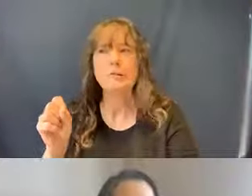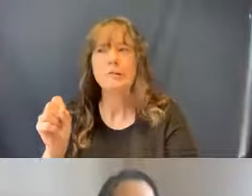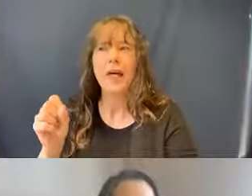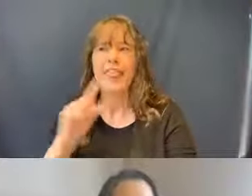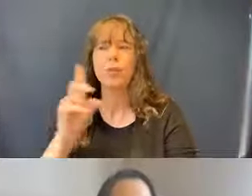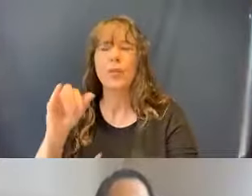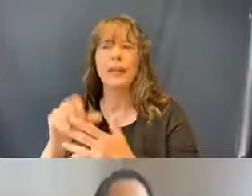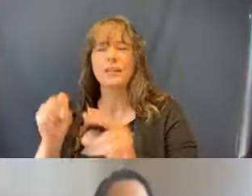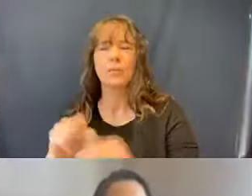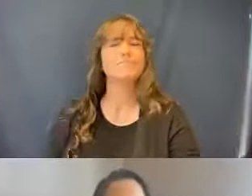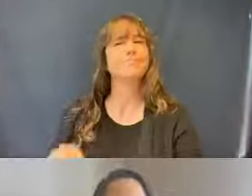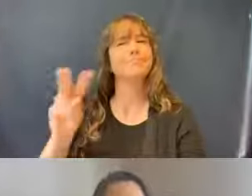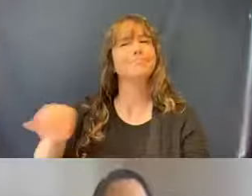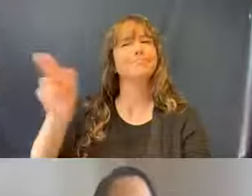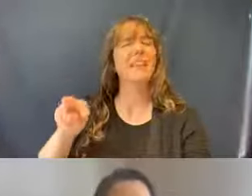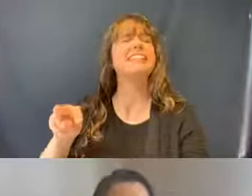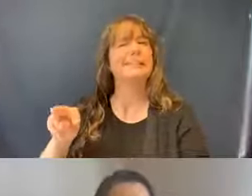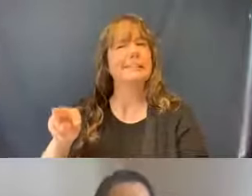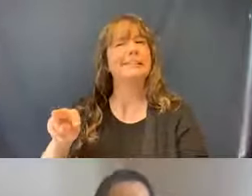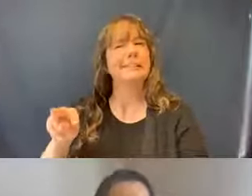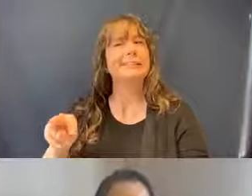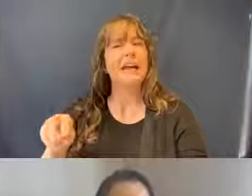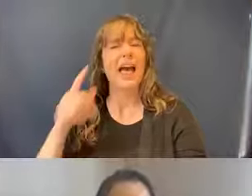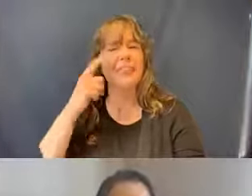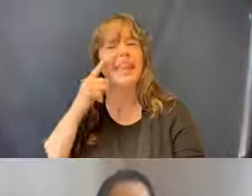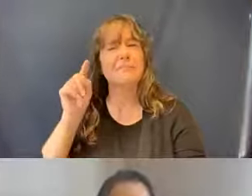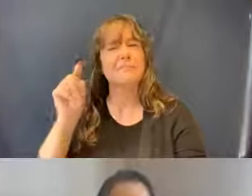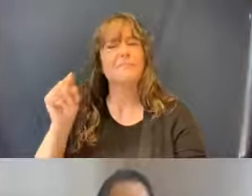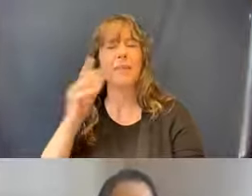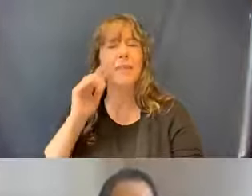may be more of a genuine, unique expression on their face rather than a, you know, how